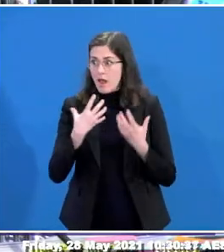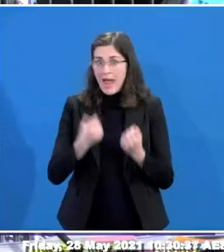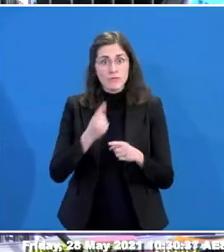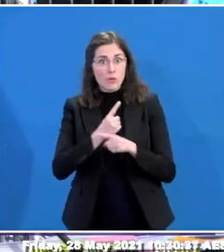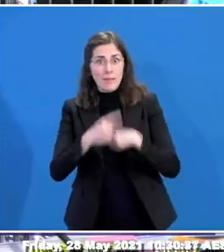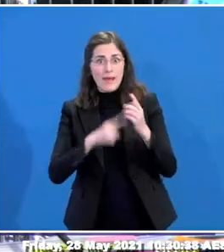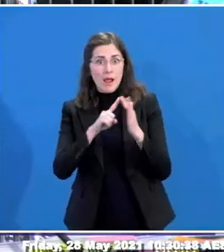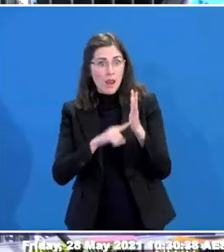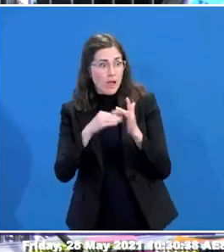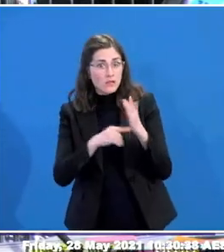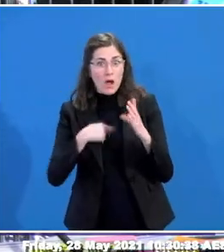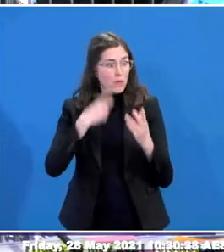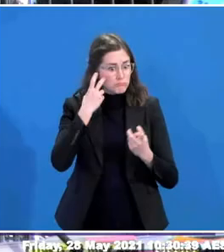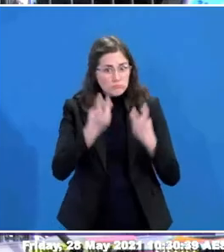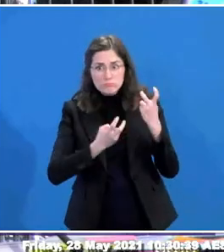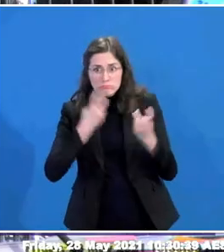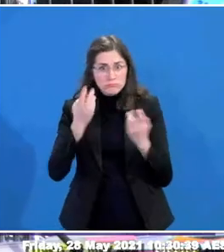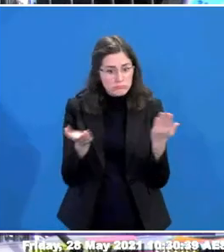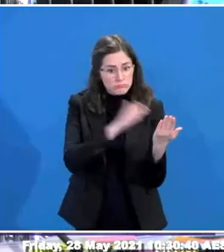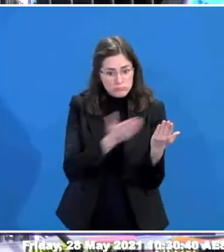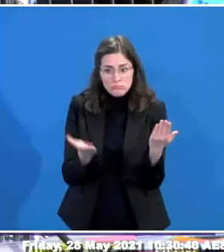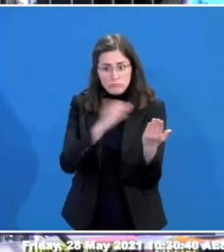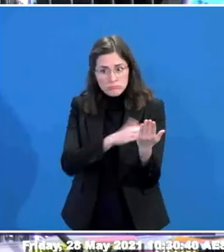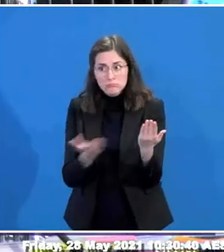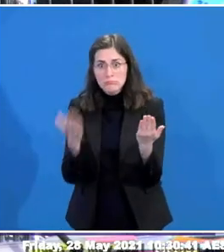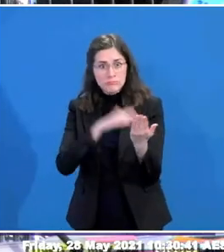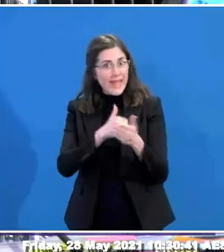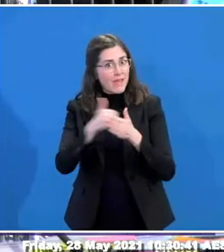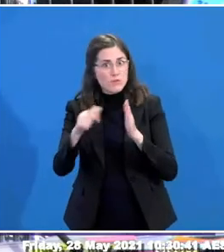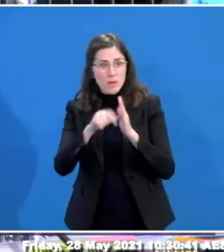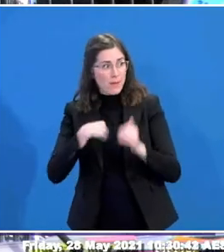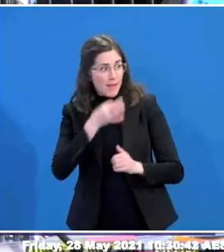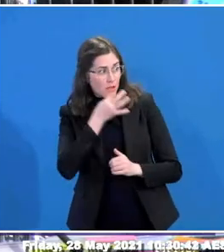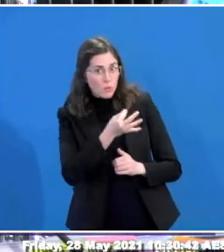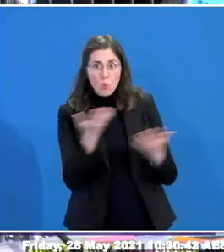I understood --- I'm working through it, and I am putting to you fairly each time there is no reference to Eliza.